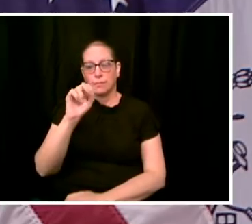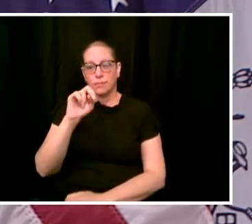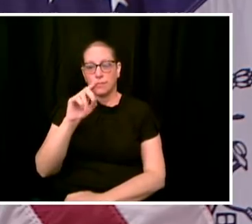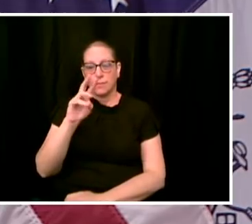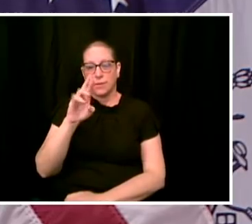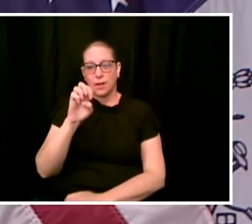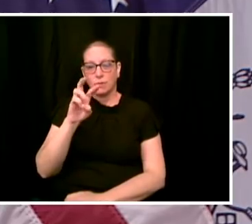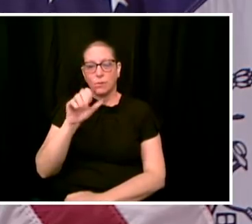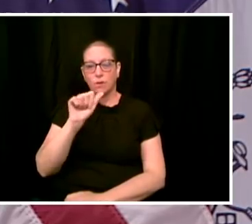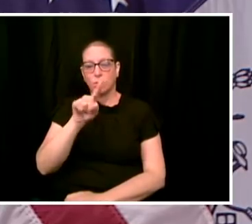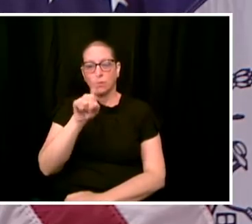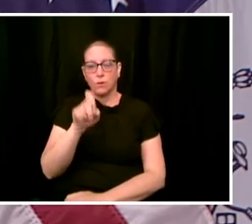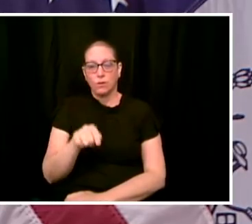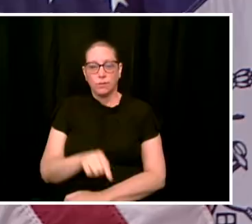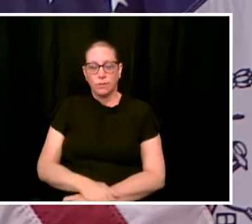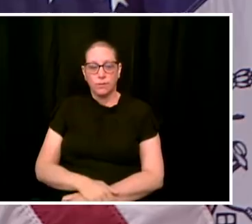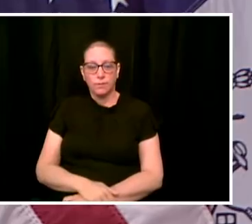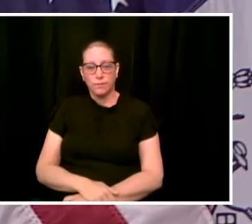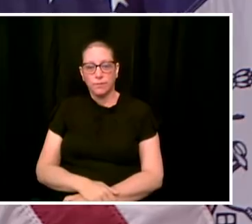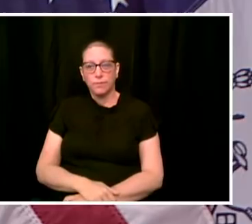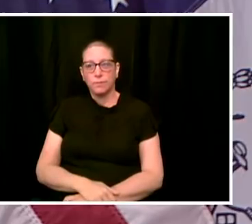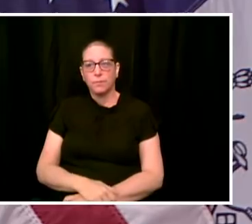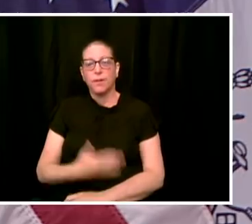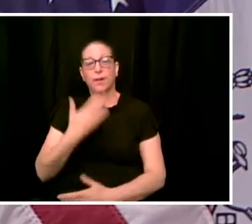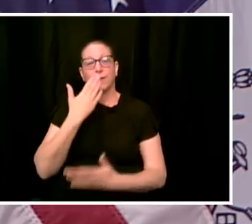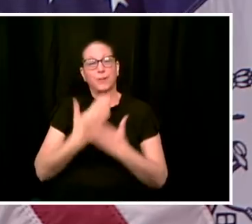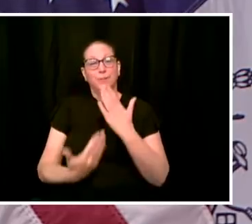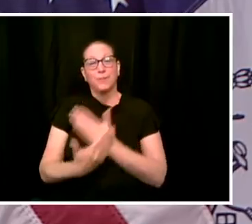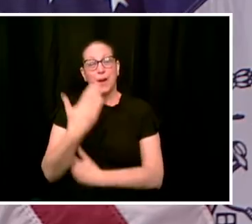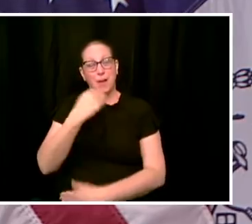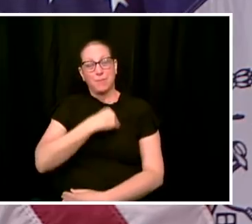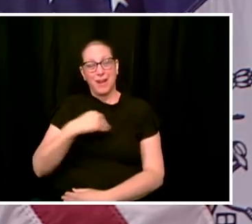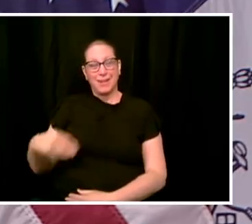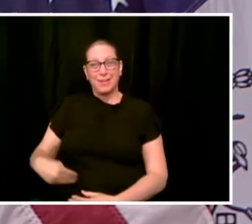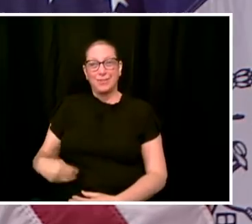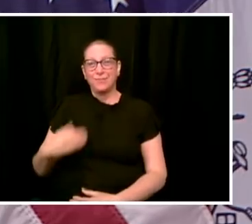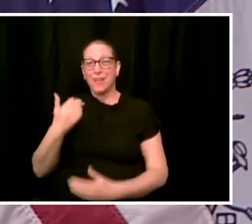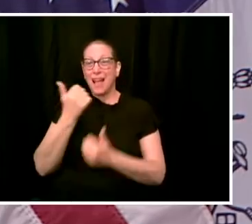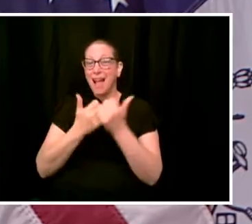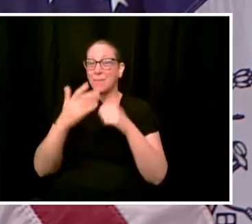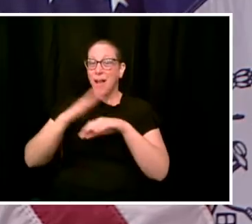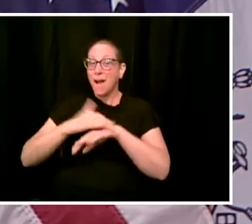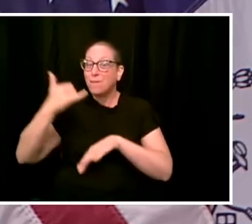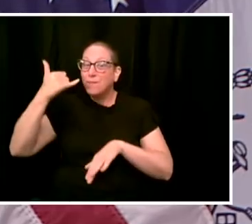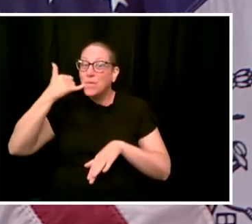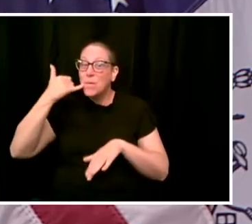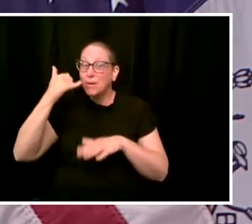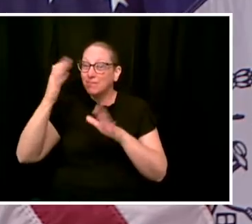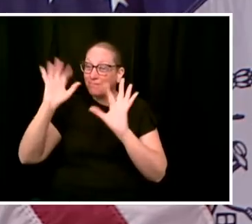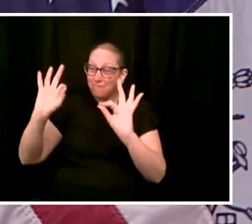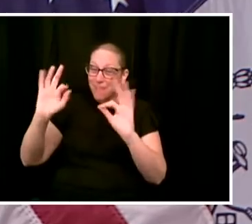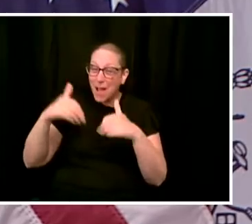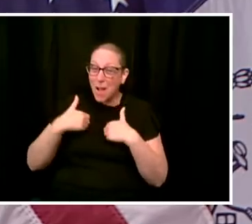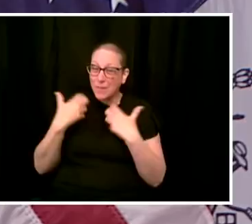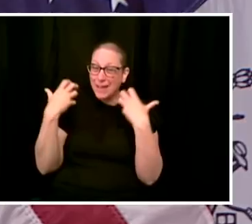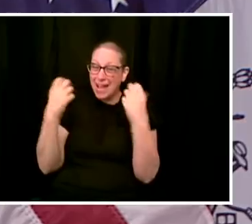NEXT WE HAVE ADREW FROM NBC. GOOD MORNING, EVERYONE.